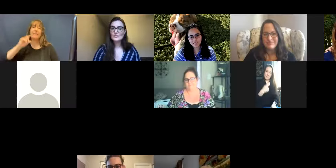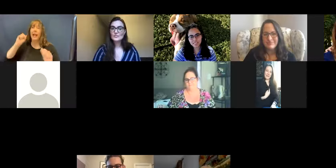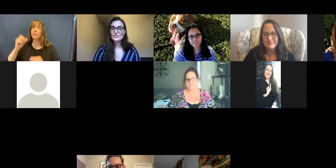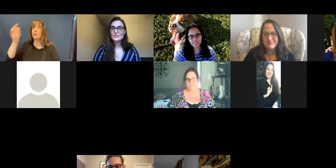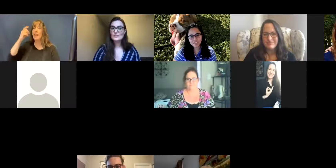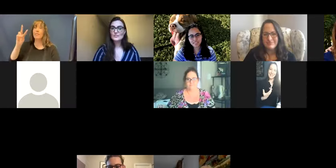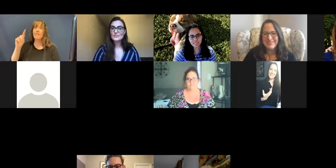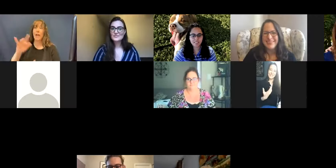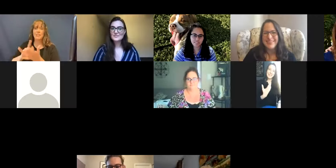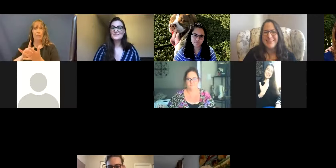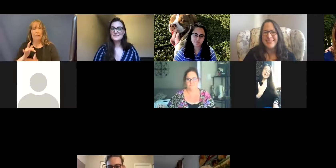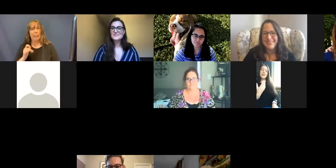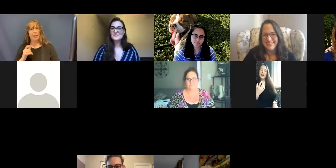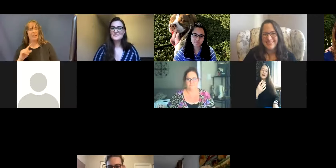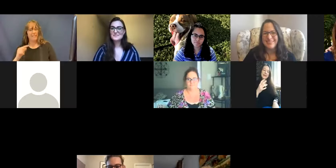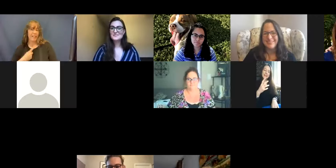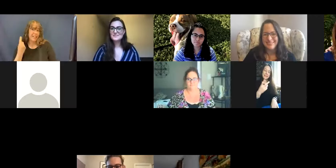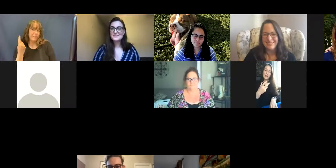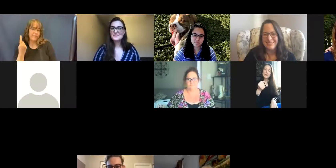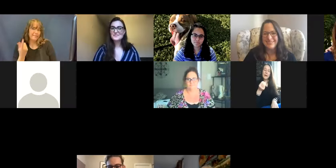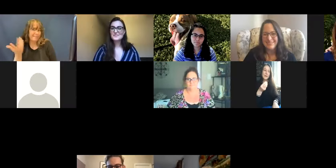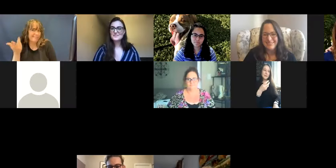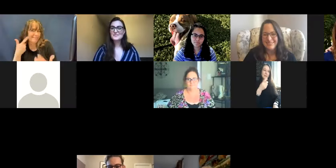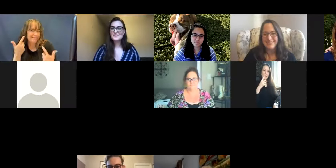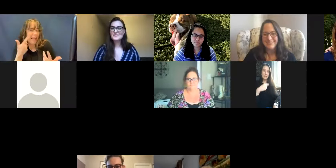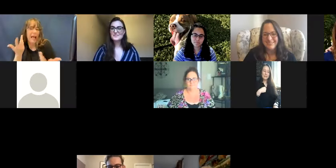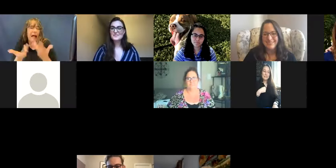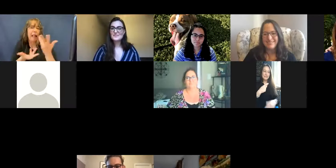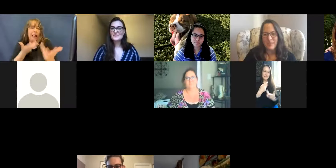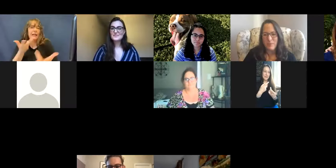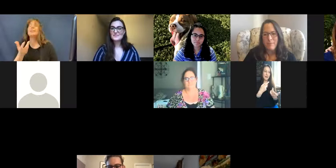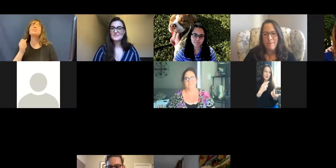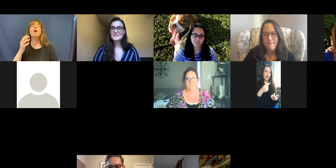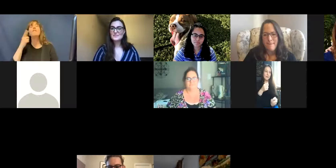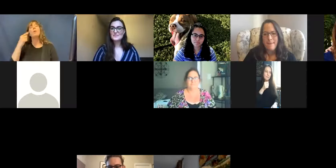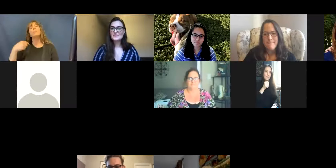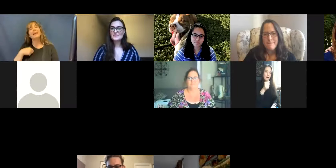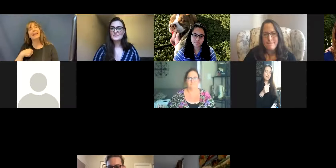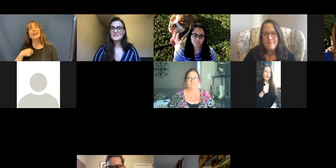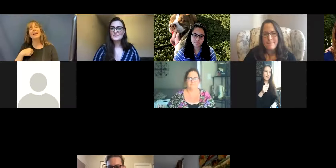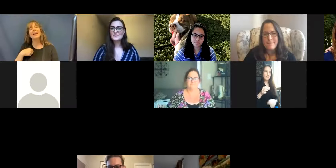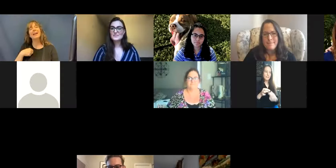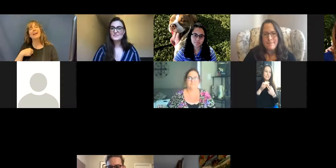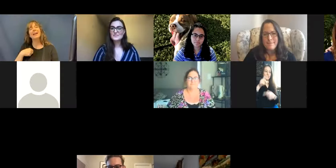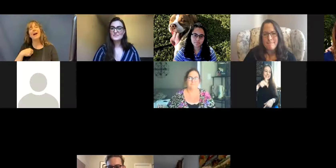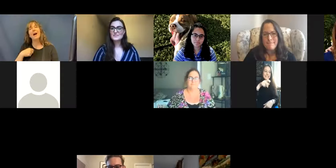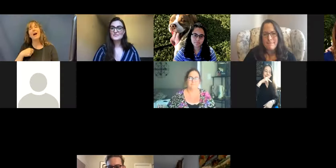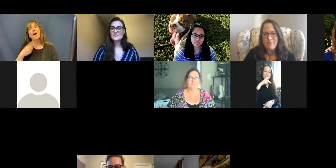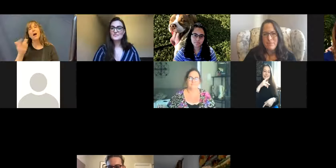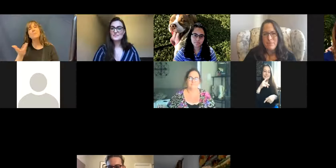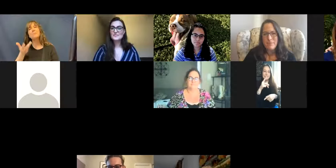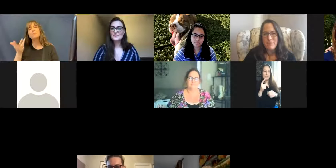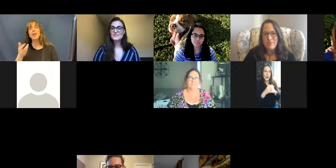bit (Indiscernible), you know. So for me, I'm not that special needs kid that's, you